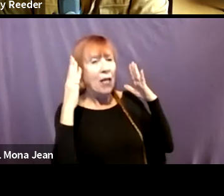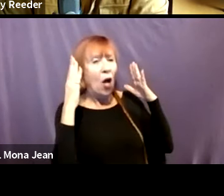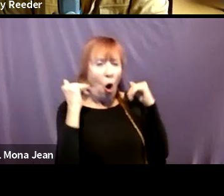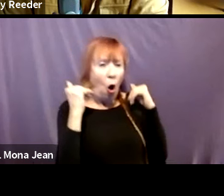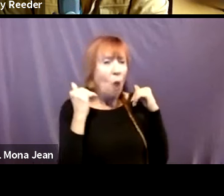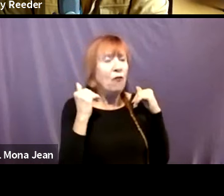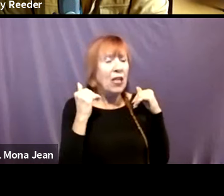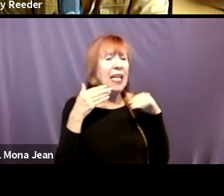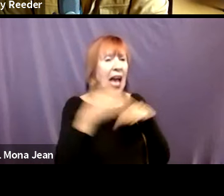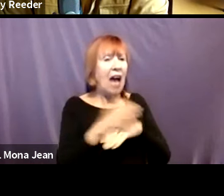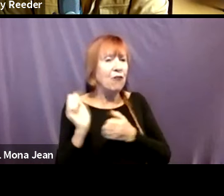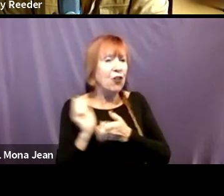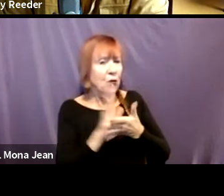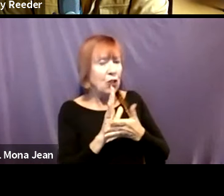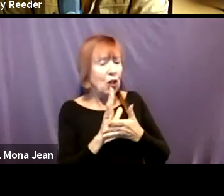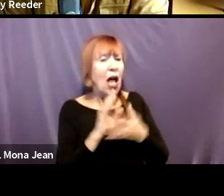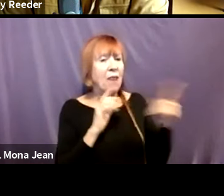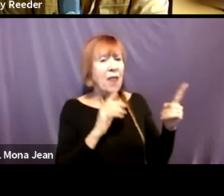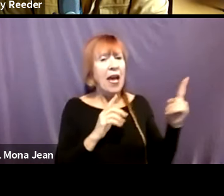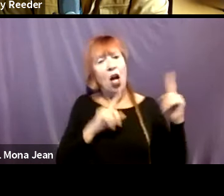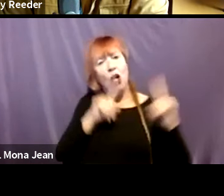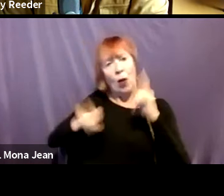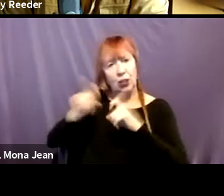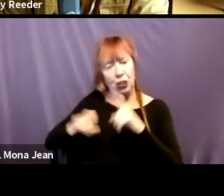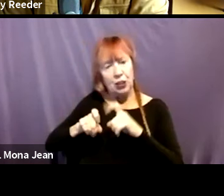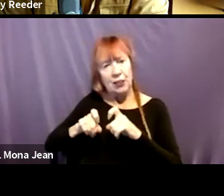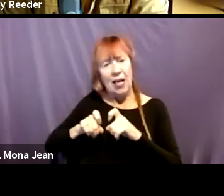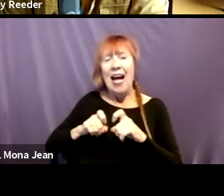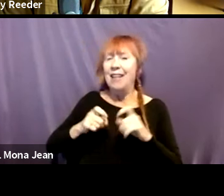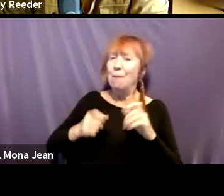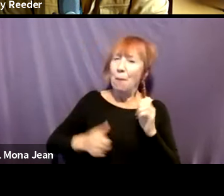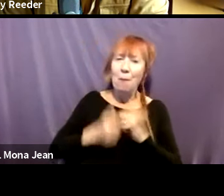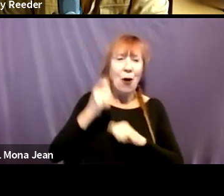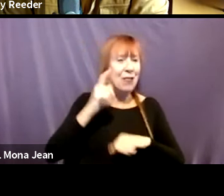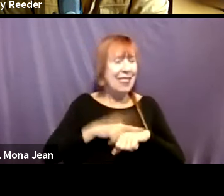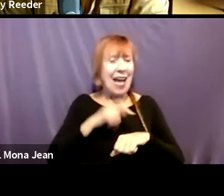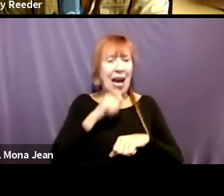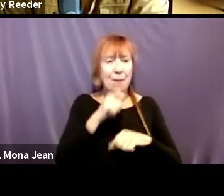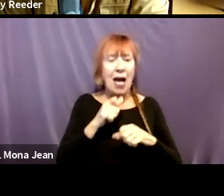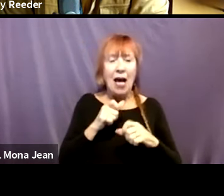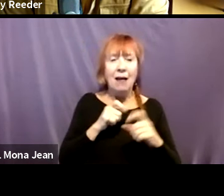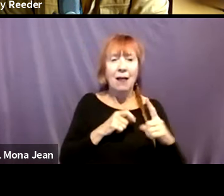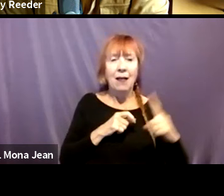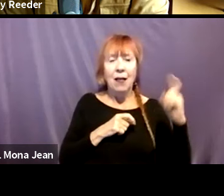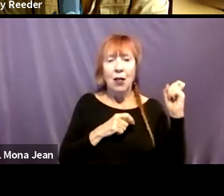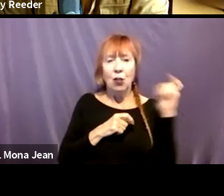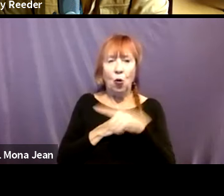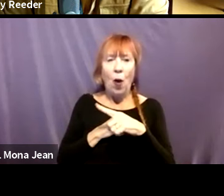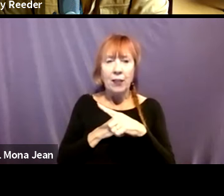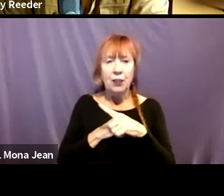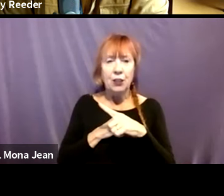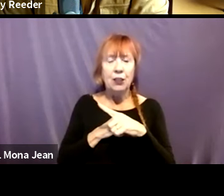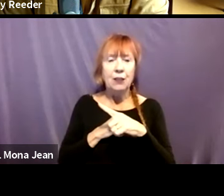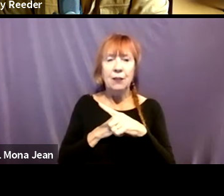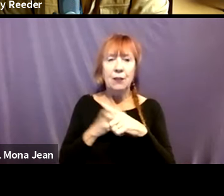and they don't usually throw curve balls at you. I've been in some pitch meetings where they never looked at me. Once I sat down, they just sat there looking at their notepads,